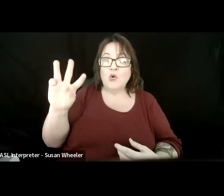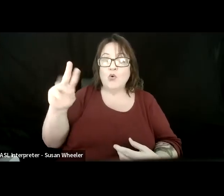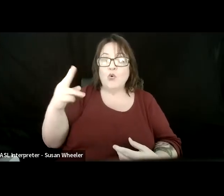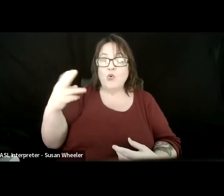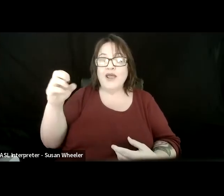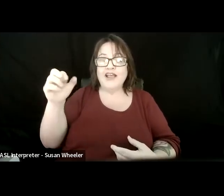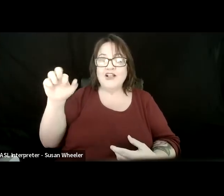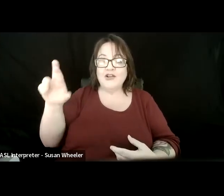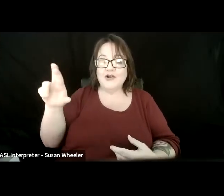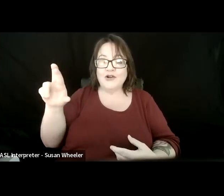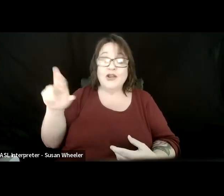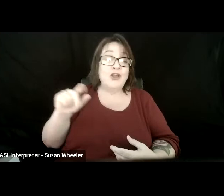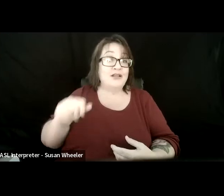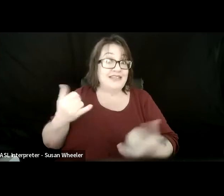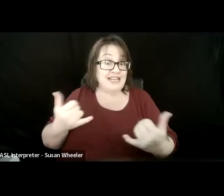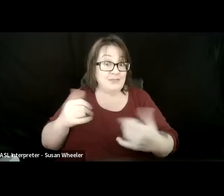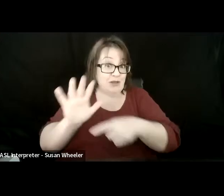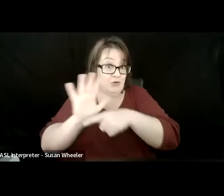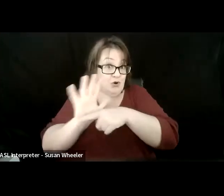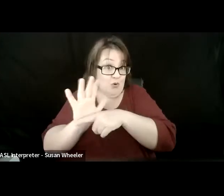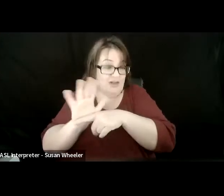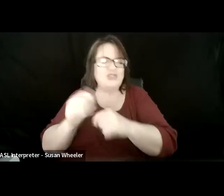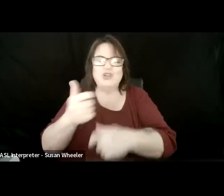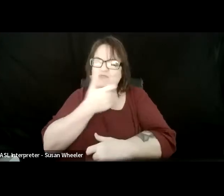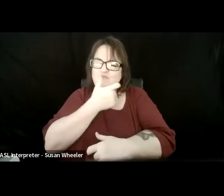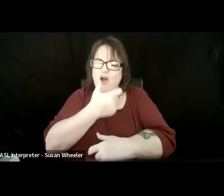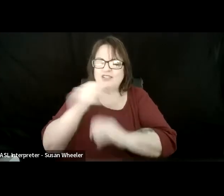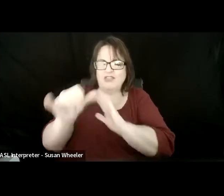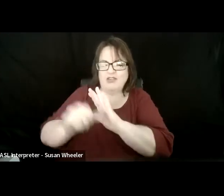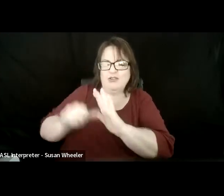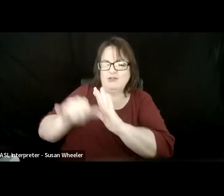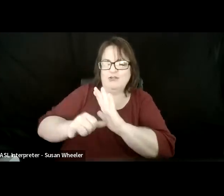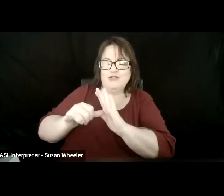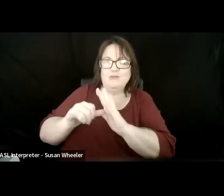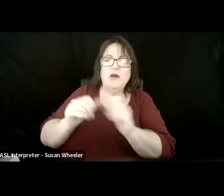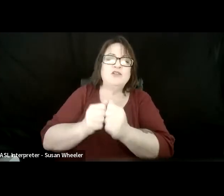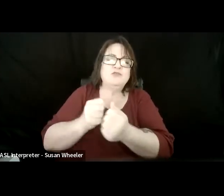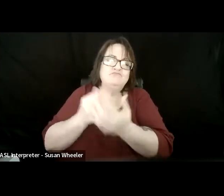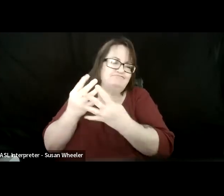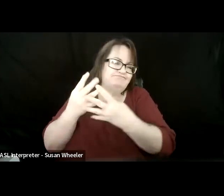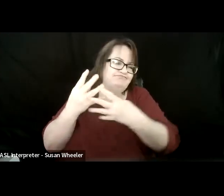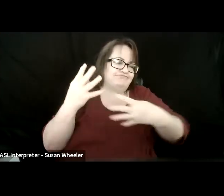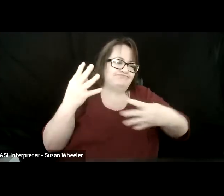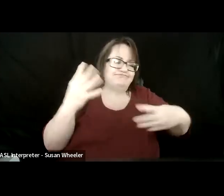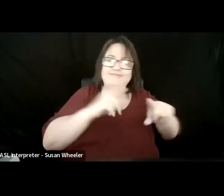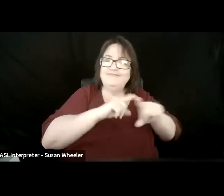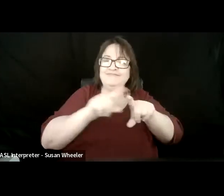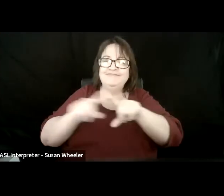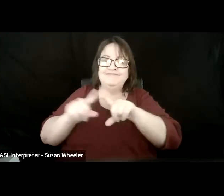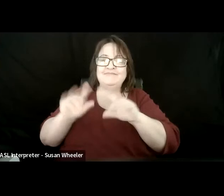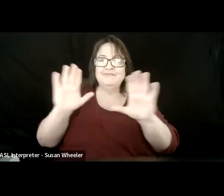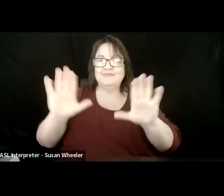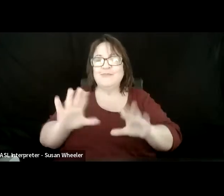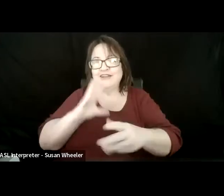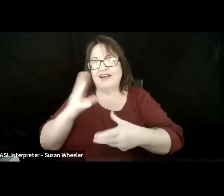so you can watch the replay on SAG-AFTRA's YouTube channel, along with a vast catalog of other great content.